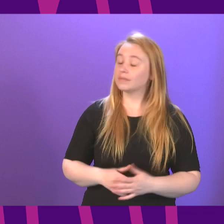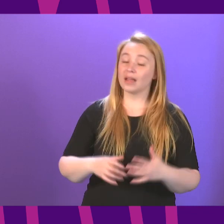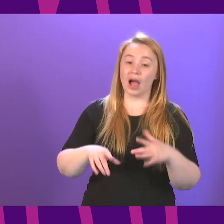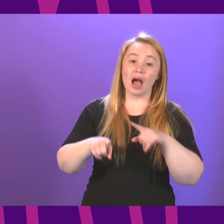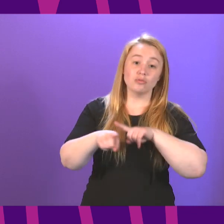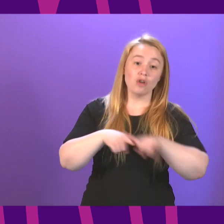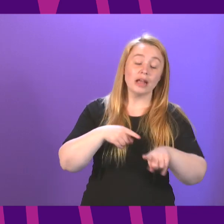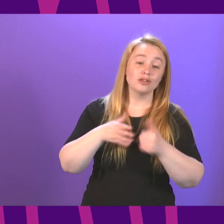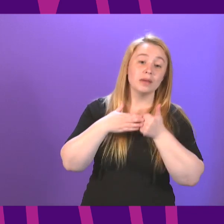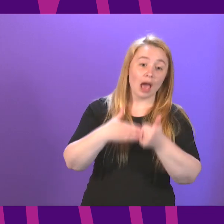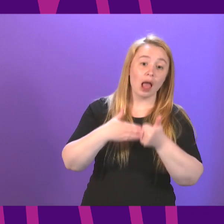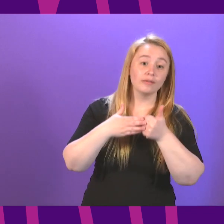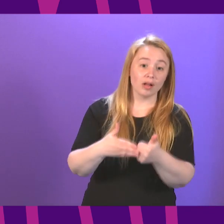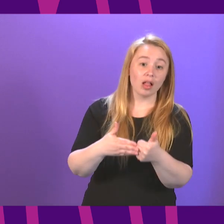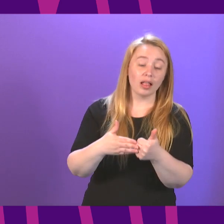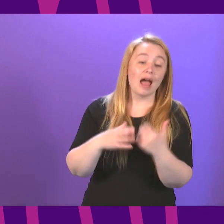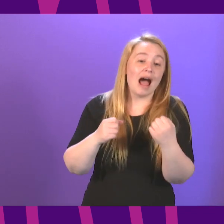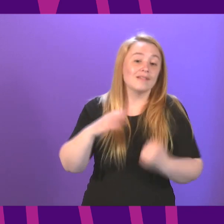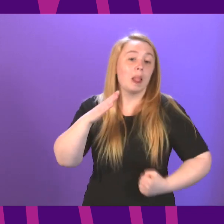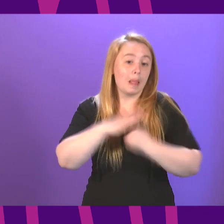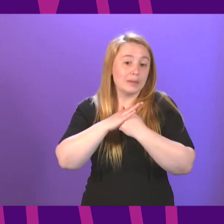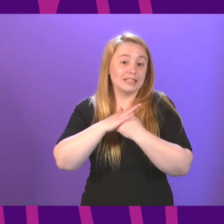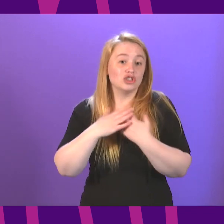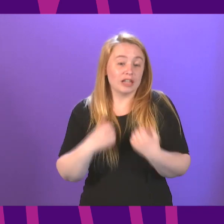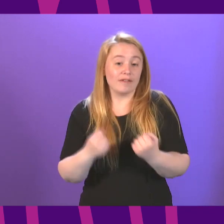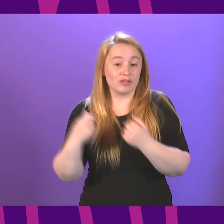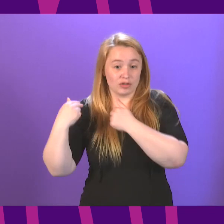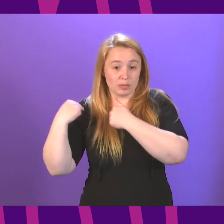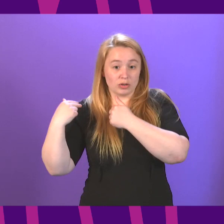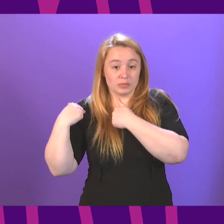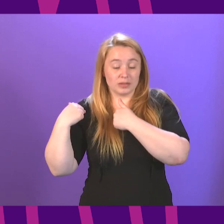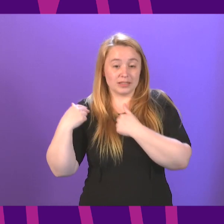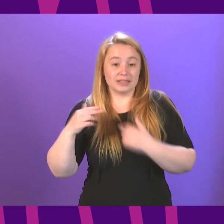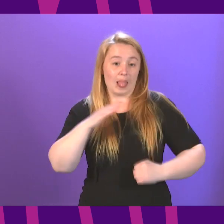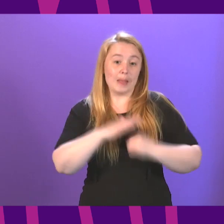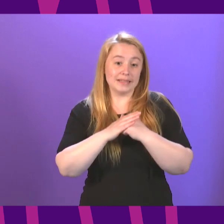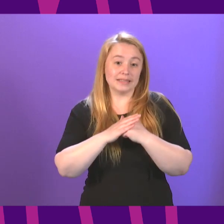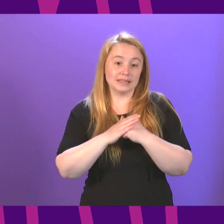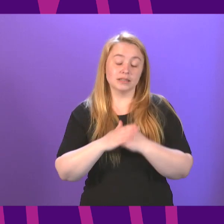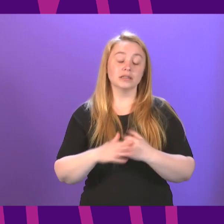be within the constraints of my responsibilities. First, I agree with the view that, I think,